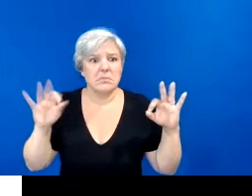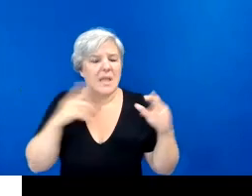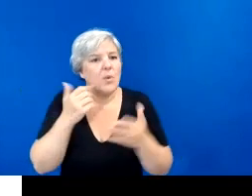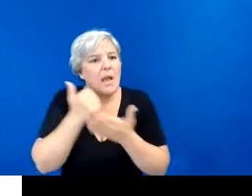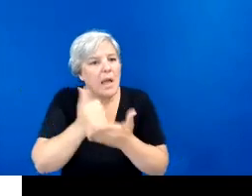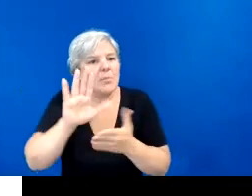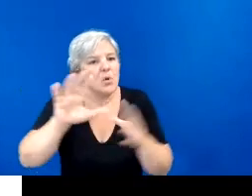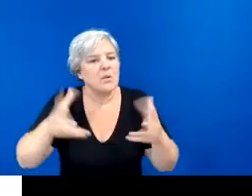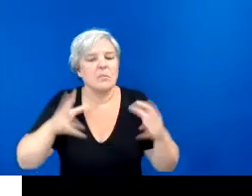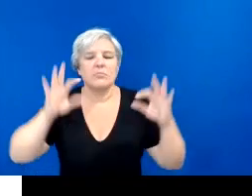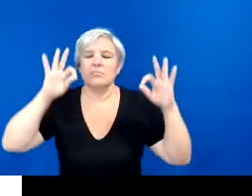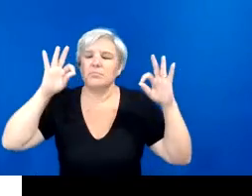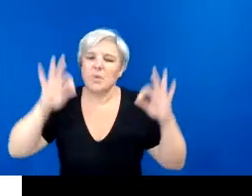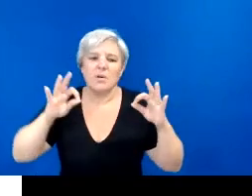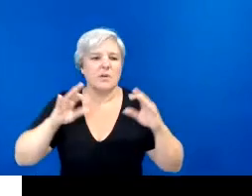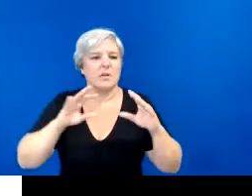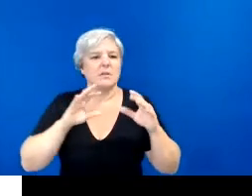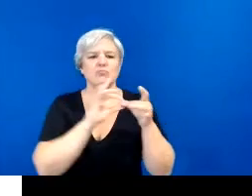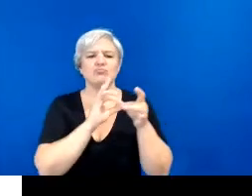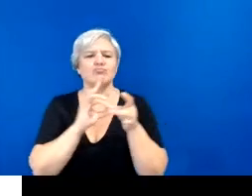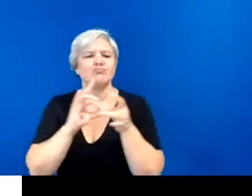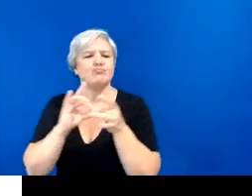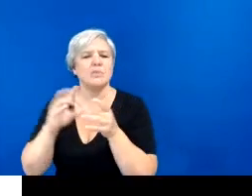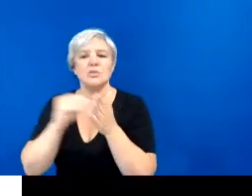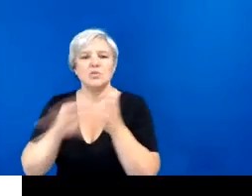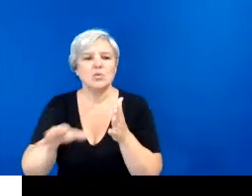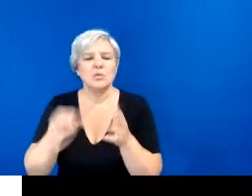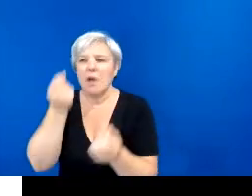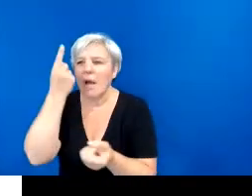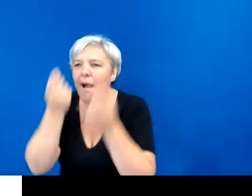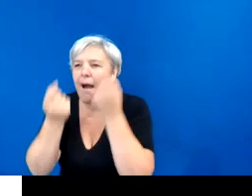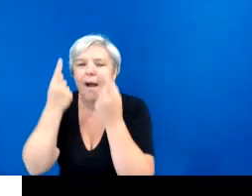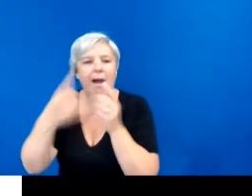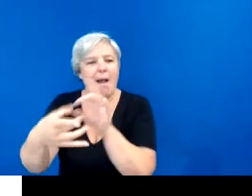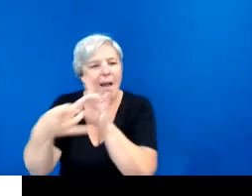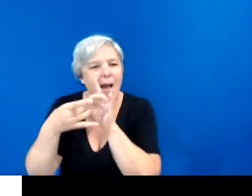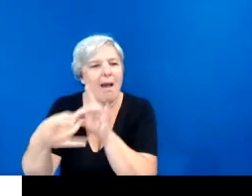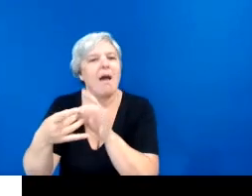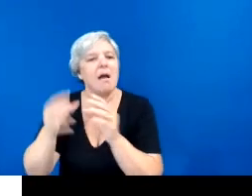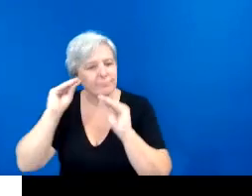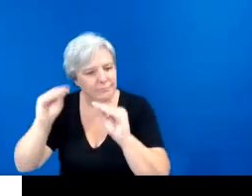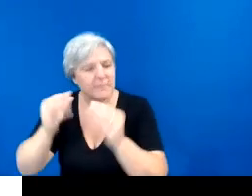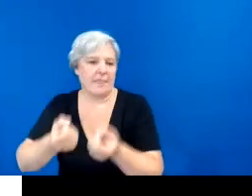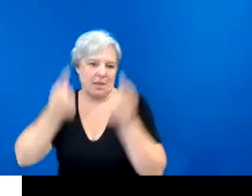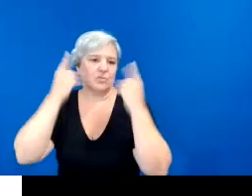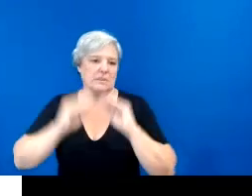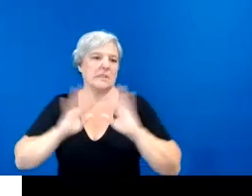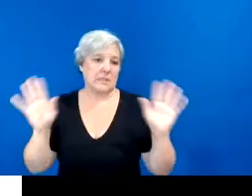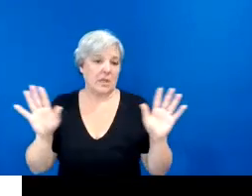perfect, tight, exactly what your students need. Exactly what they want, and you can create really, really good